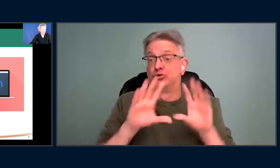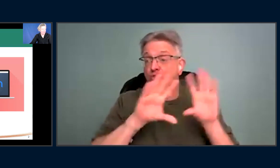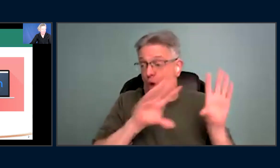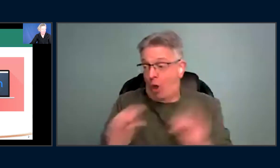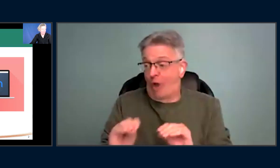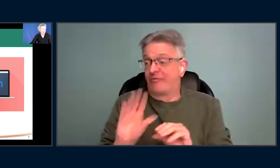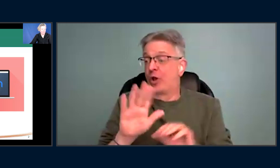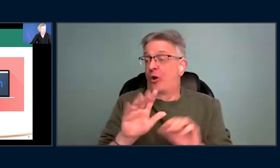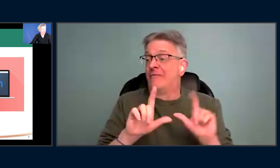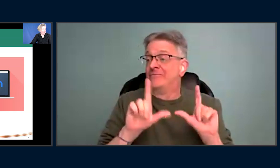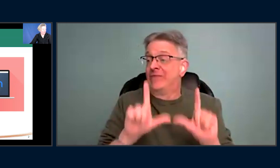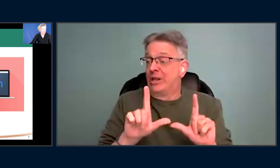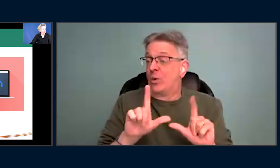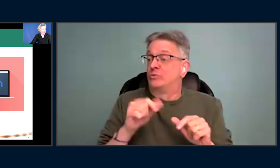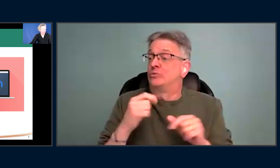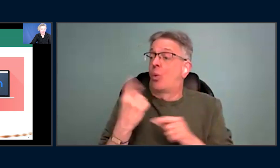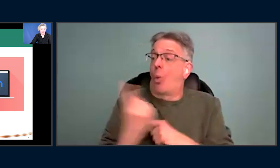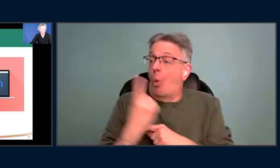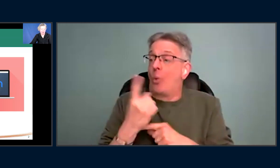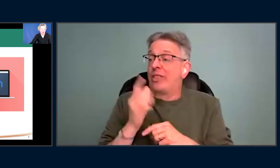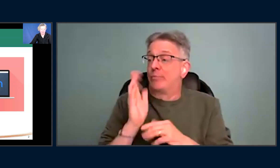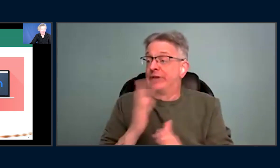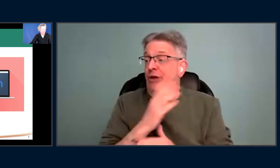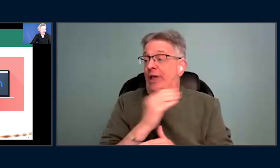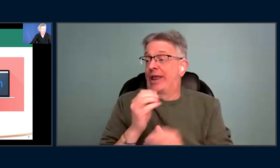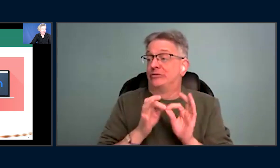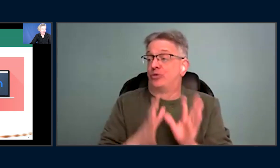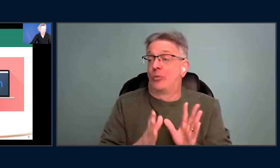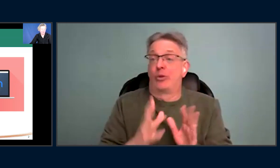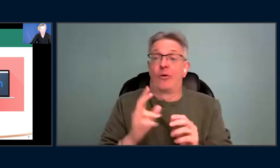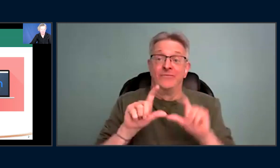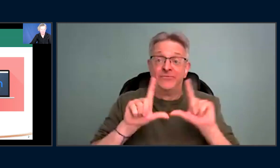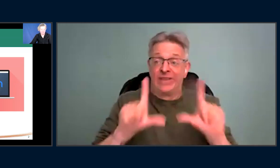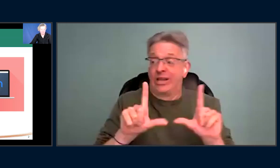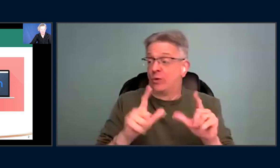Additionally, we would like to ask everyone to turn their videos off, so that only the presenters